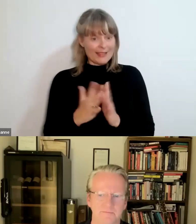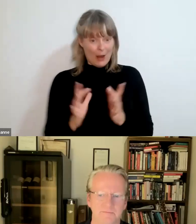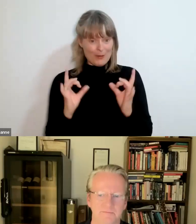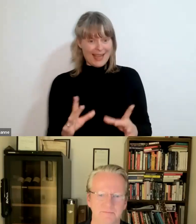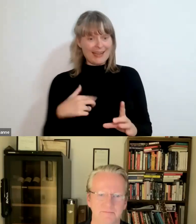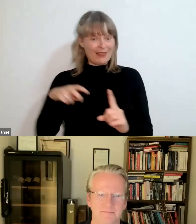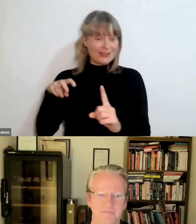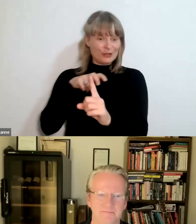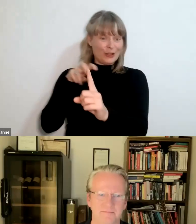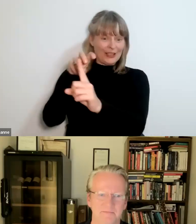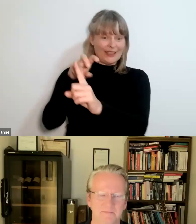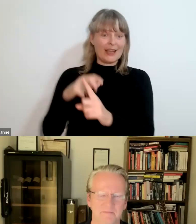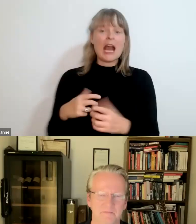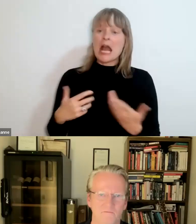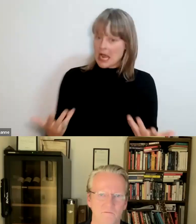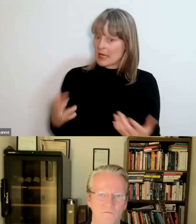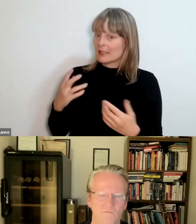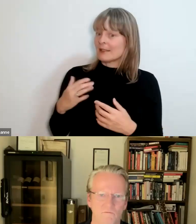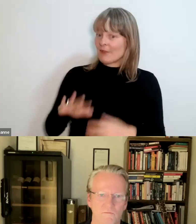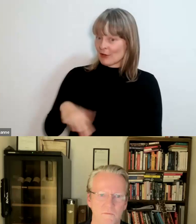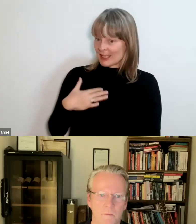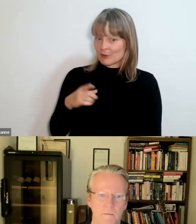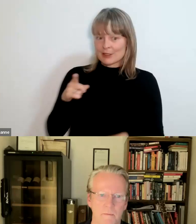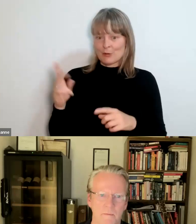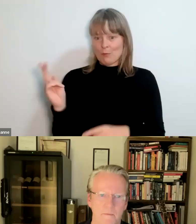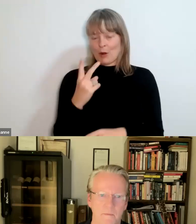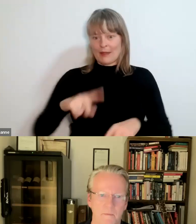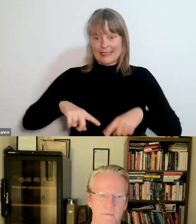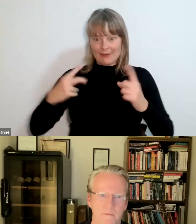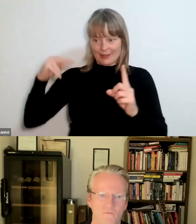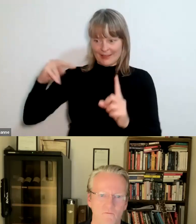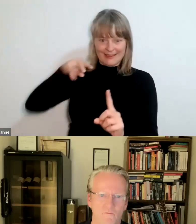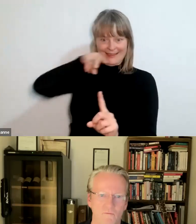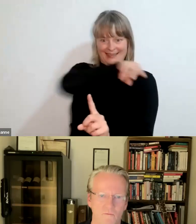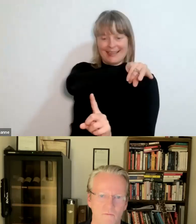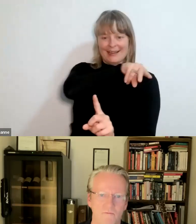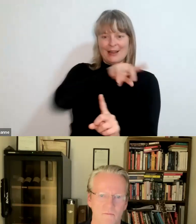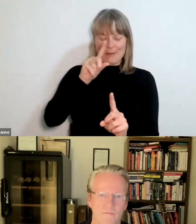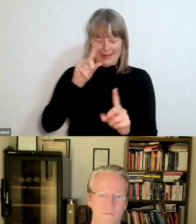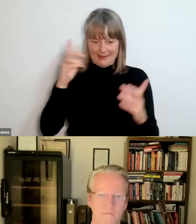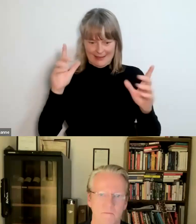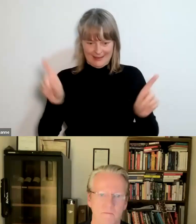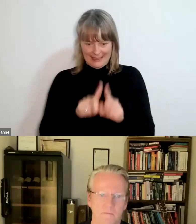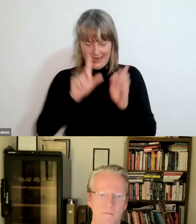we are if we were to deliver on equitable outcomes for kids? That is kind of how we